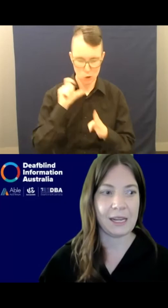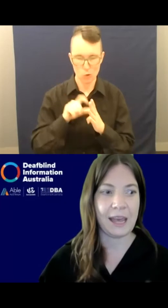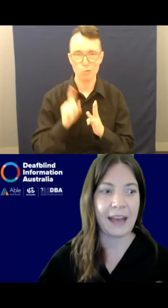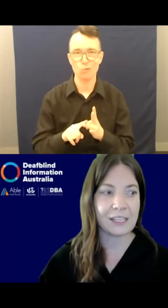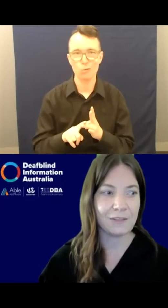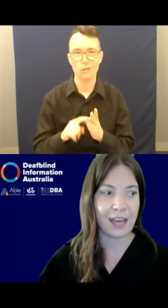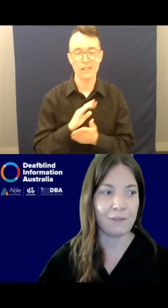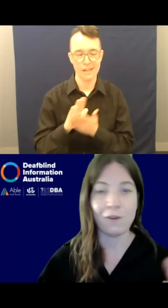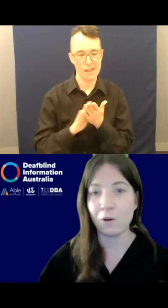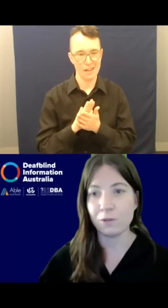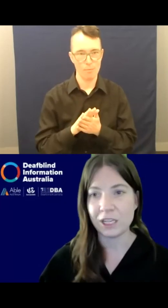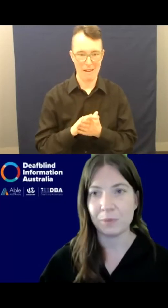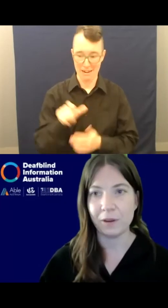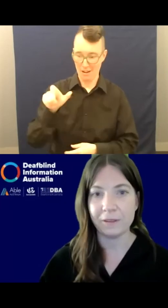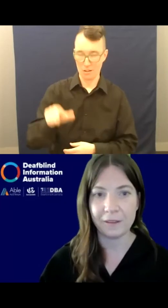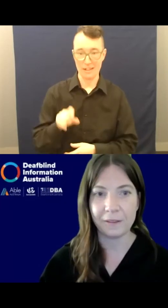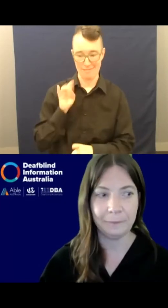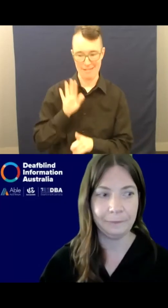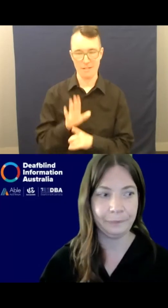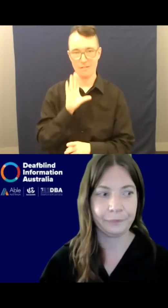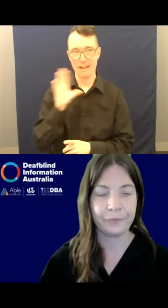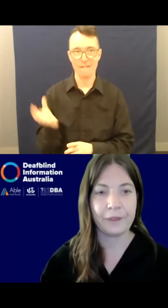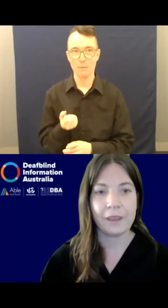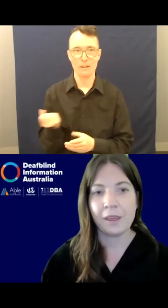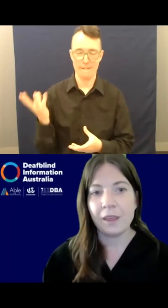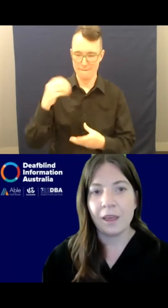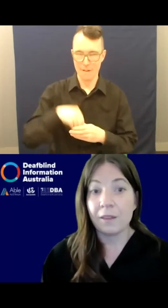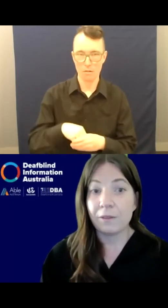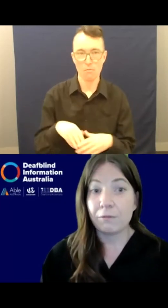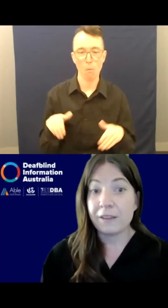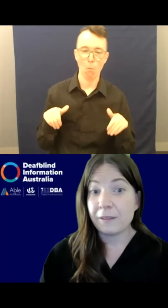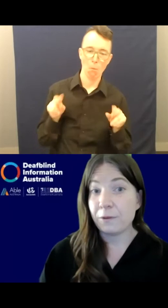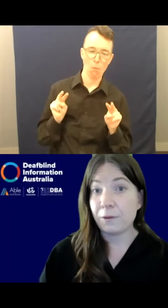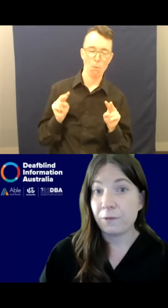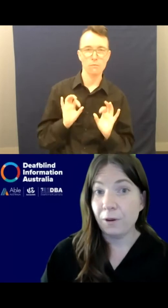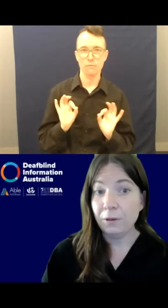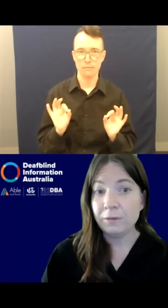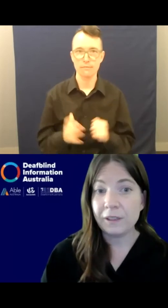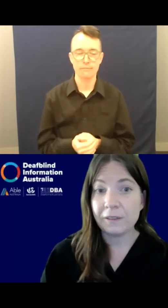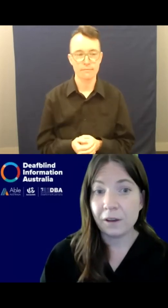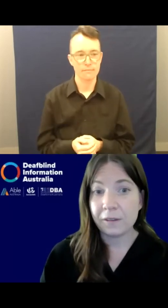active and involved in the process. Reasons for referral, there's lots